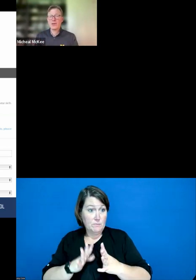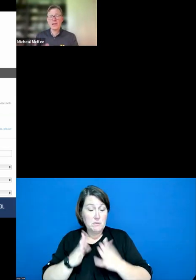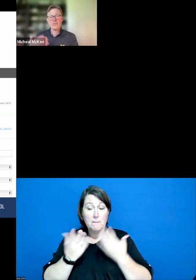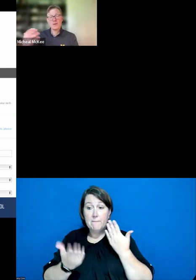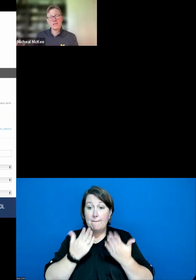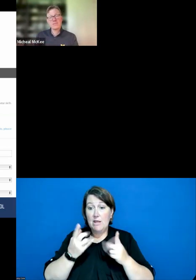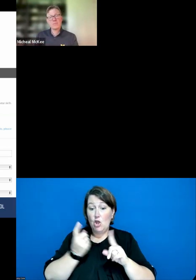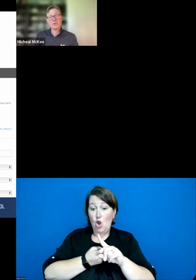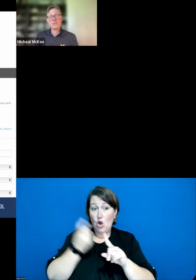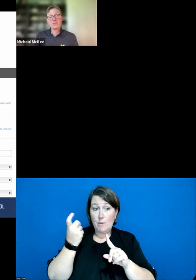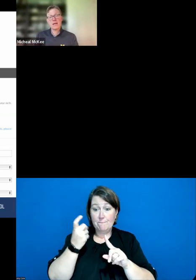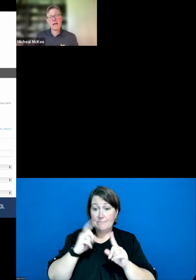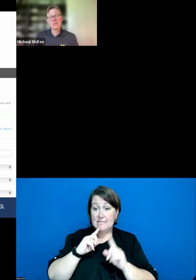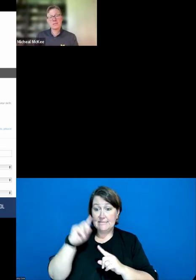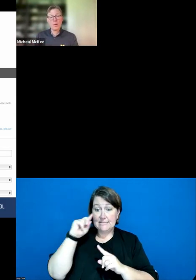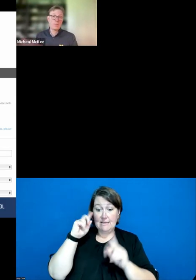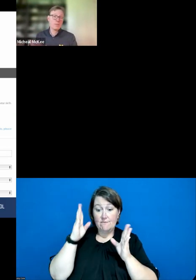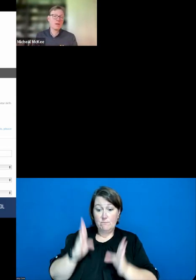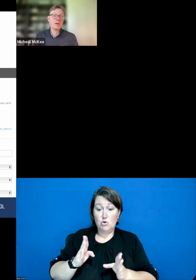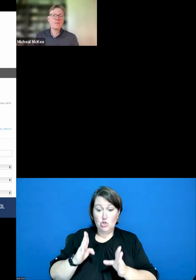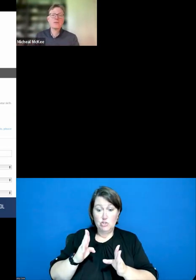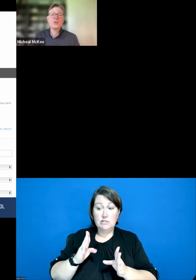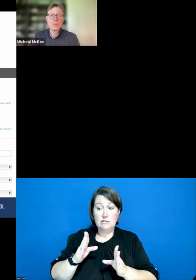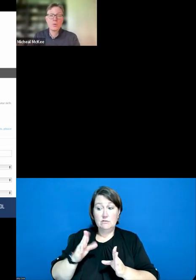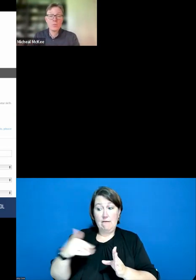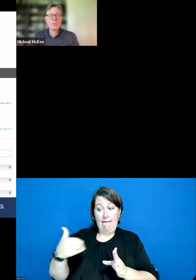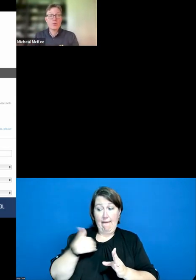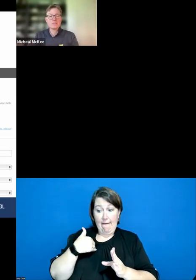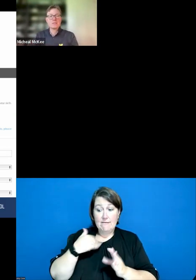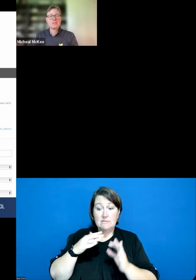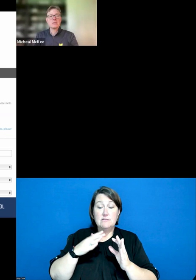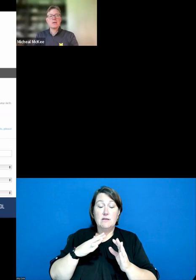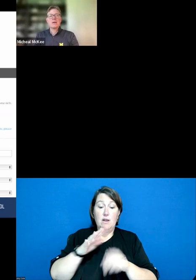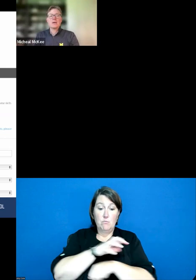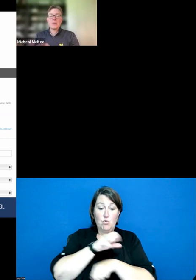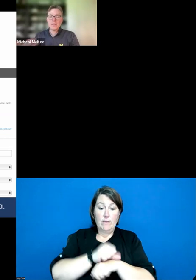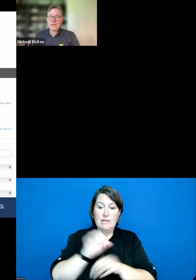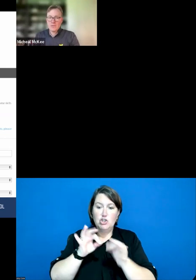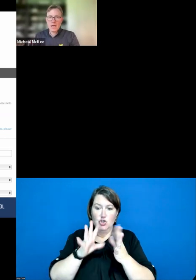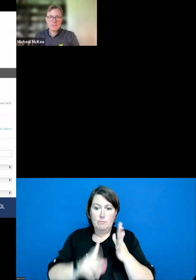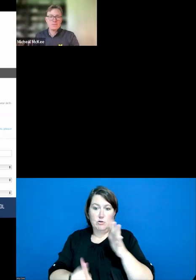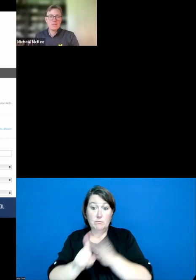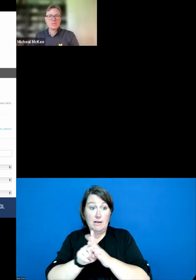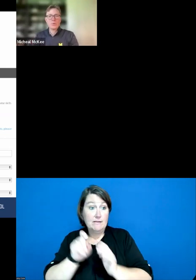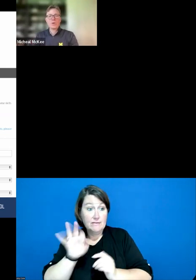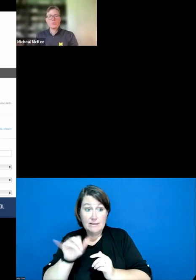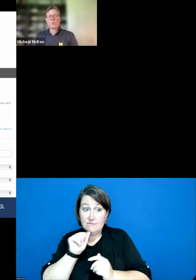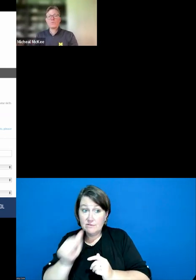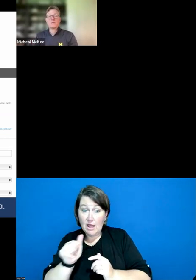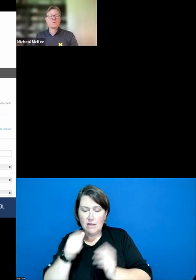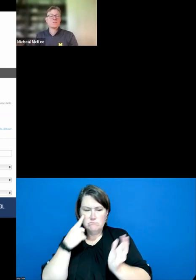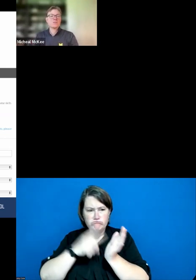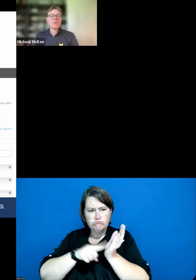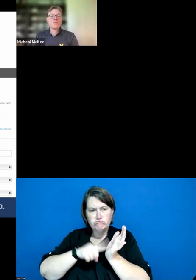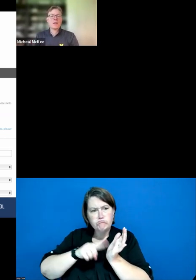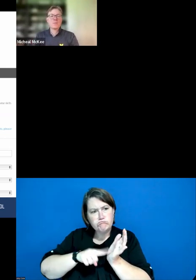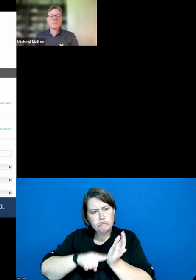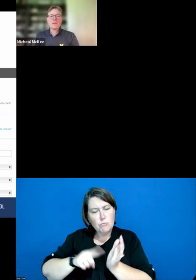if a deaf person has an appointment, the interpreter will be present. But if not, explore what resources you have available.